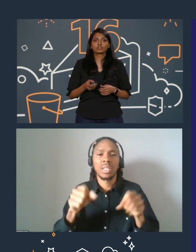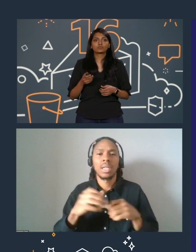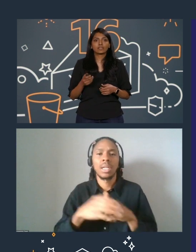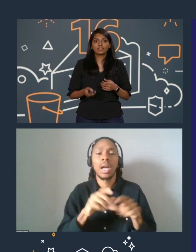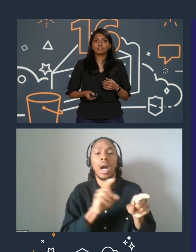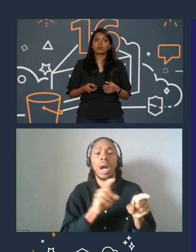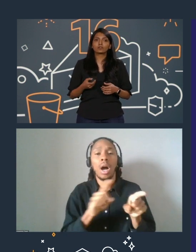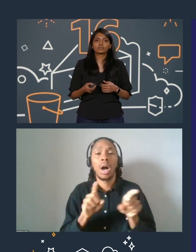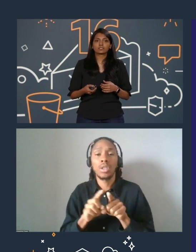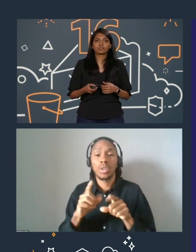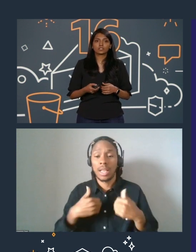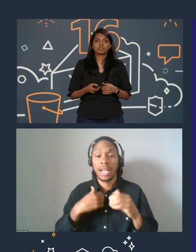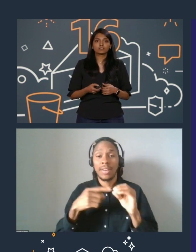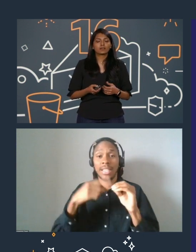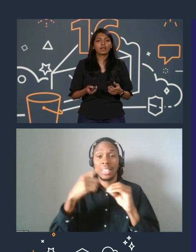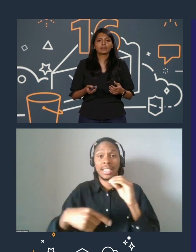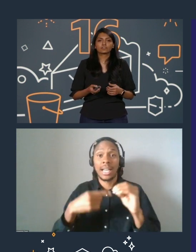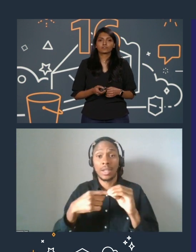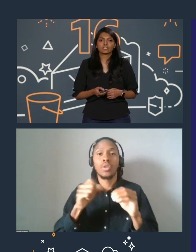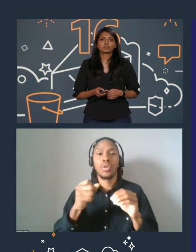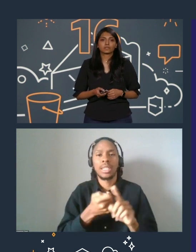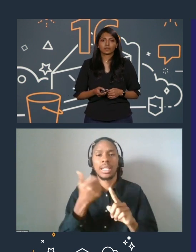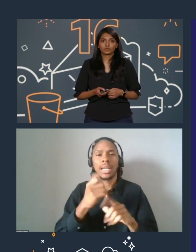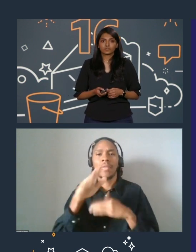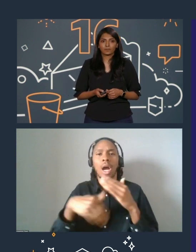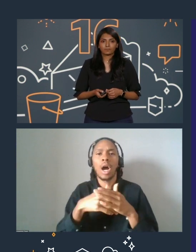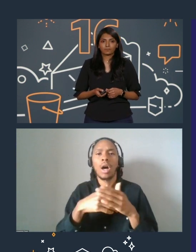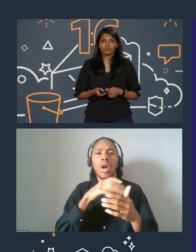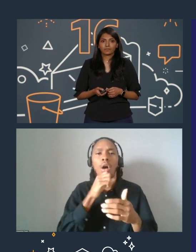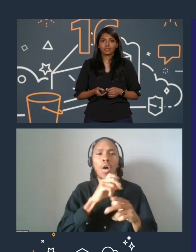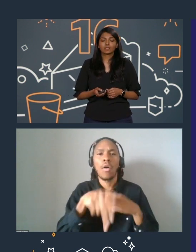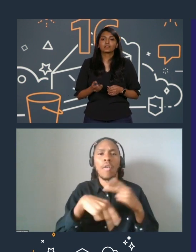to delete all of these versions after a fixed period of time.